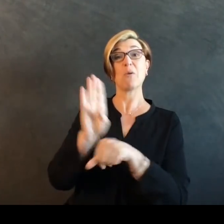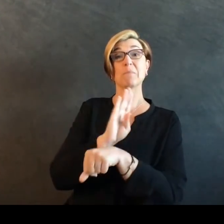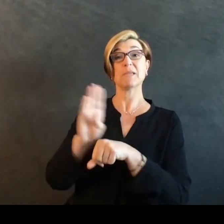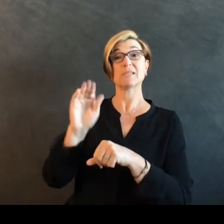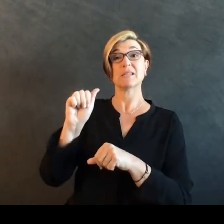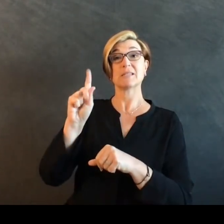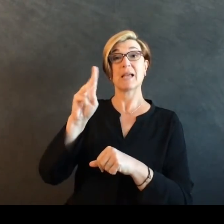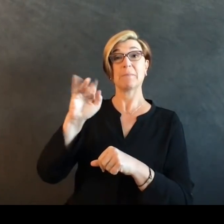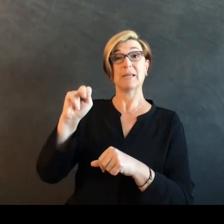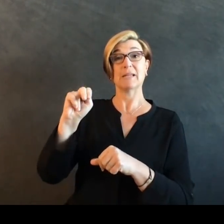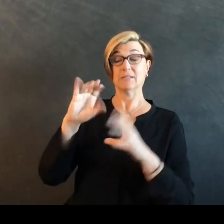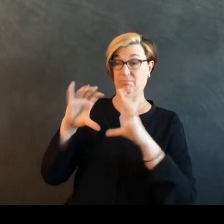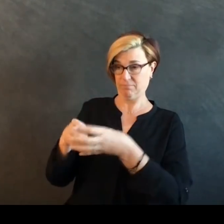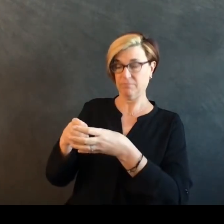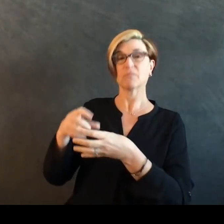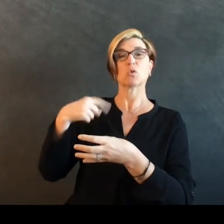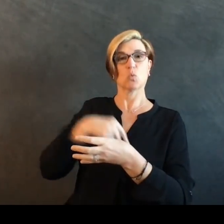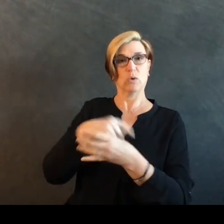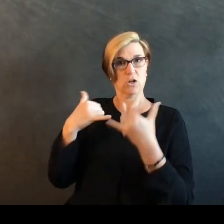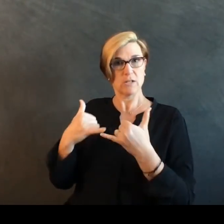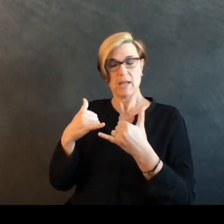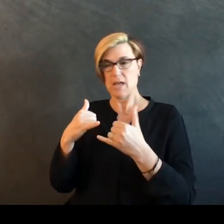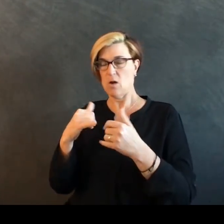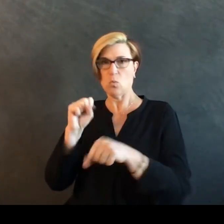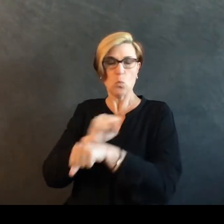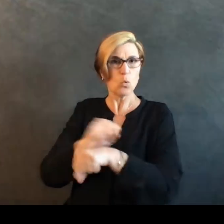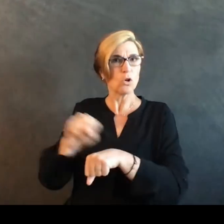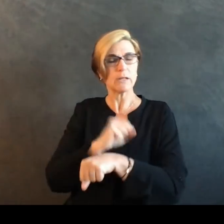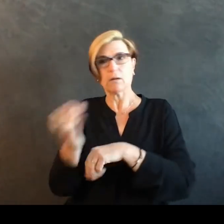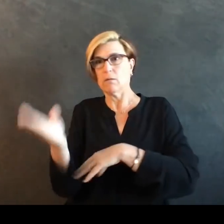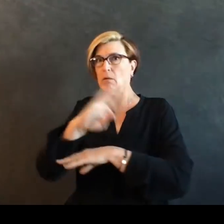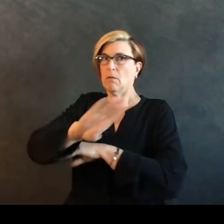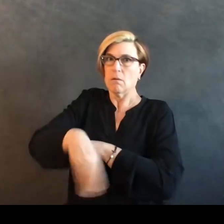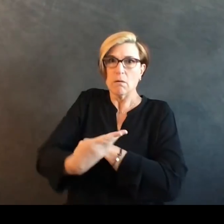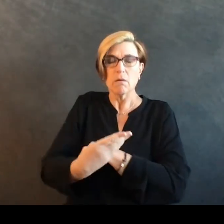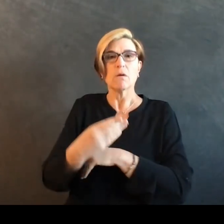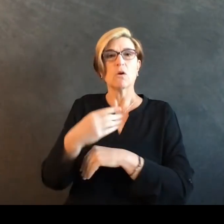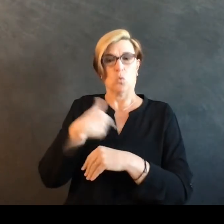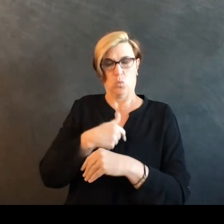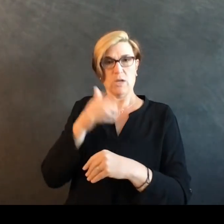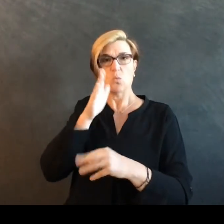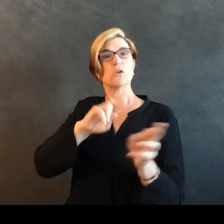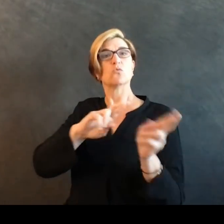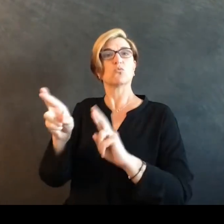prioritizing emergency capital for small businesses that are suffering economic